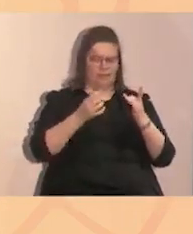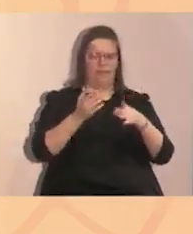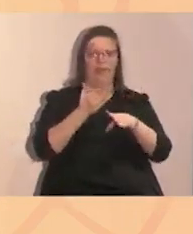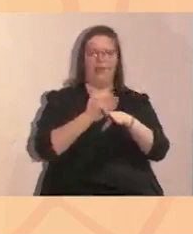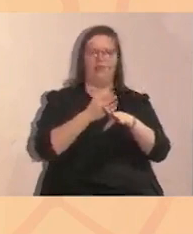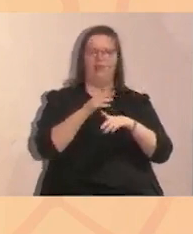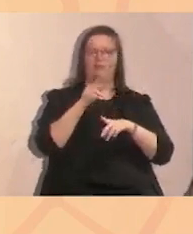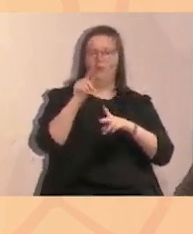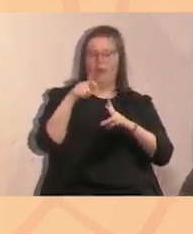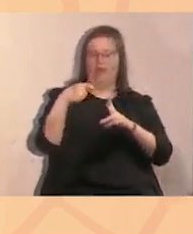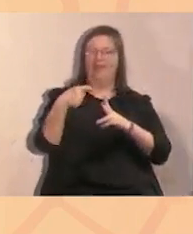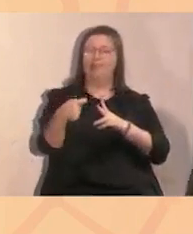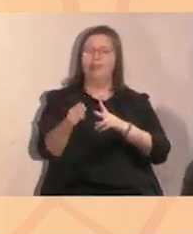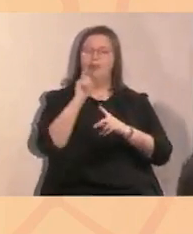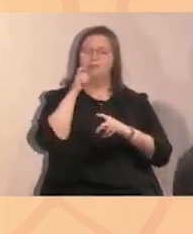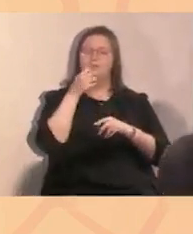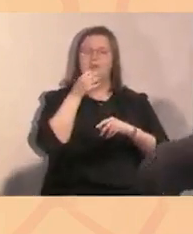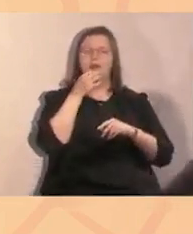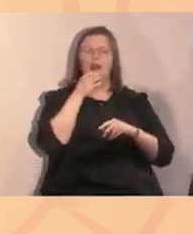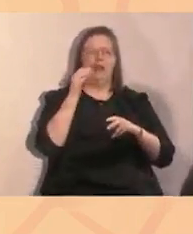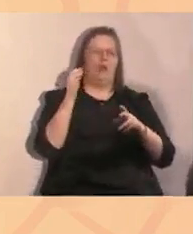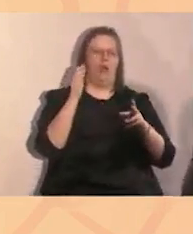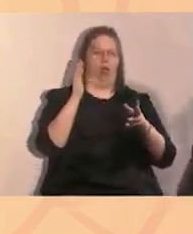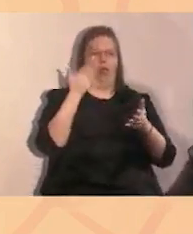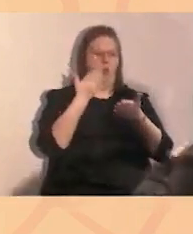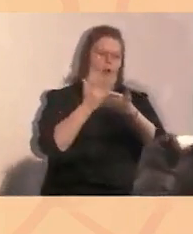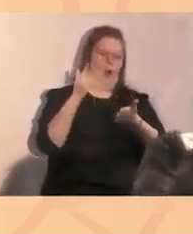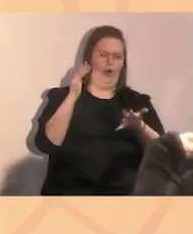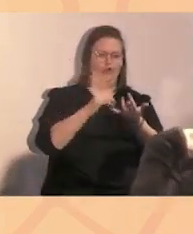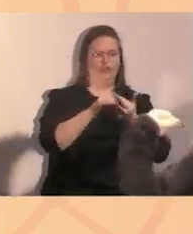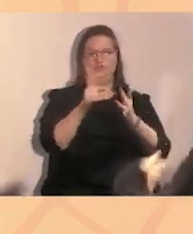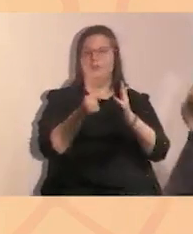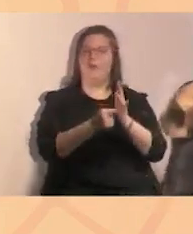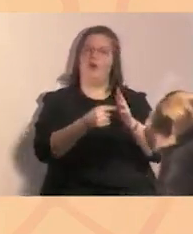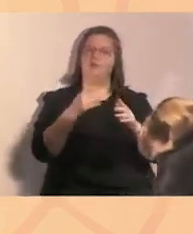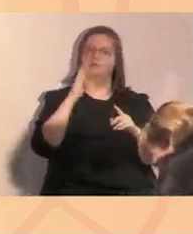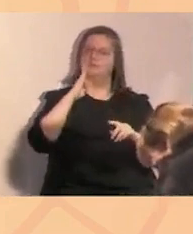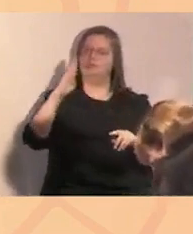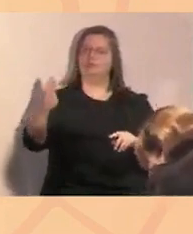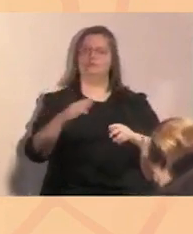but then I will go into a bit of freestyling and talking more openly about some things.